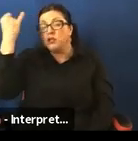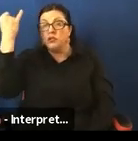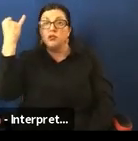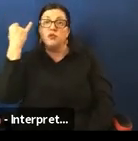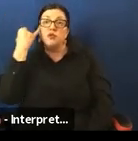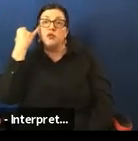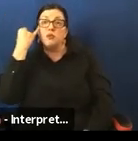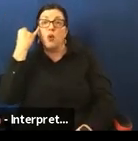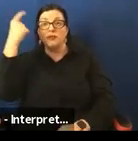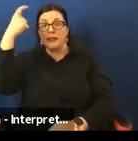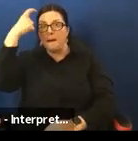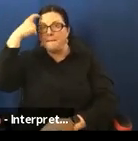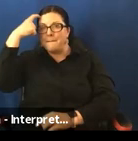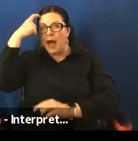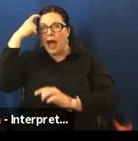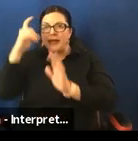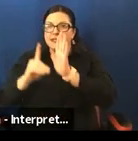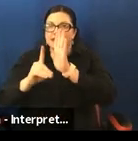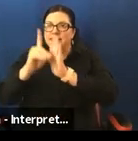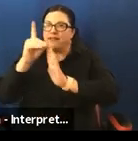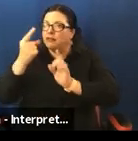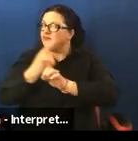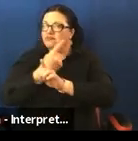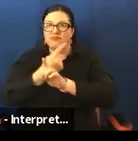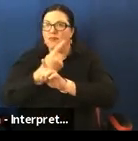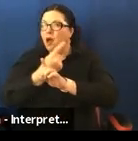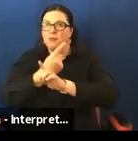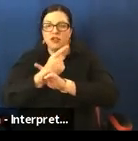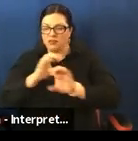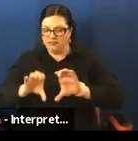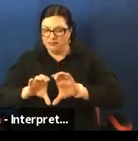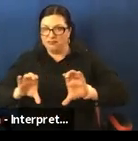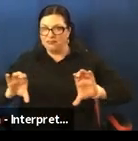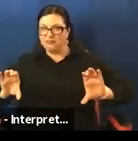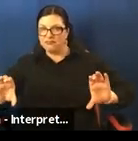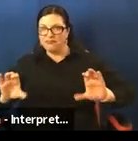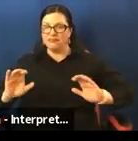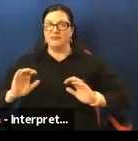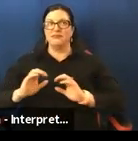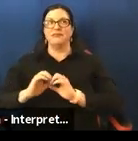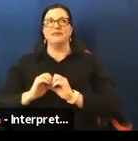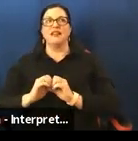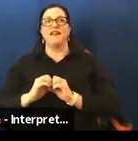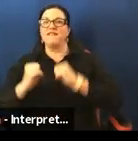Jason Williams: And it develops from the bottom up kind of thing. So the last thing to develop is our logic and reasoning.